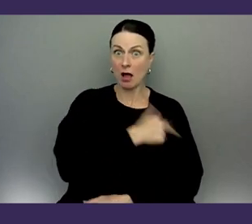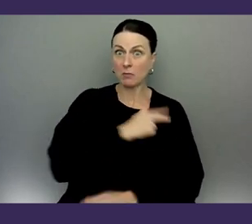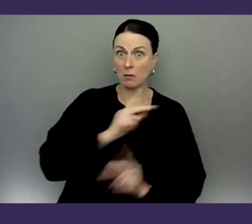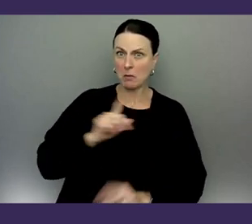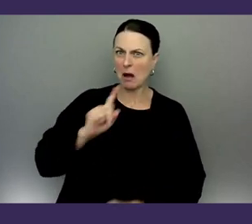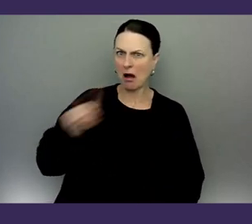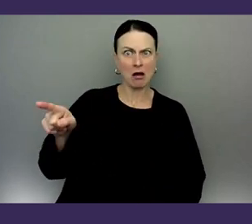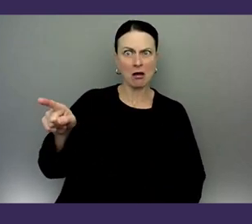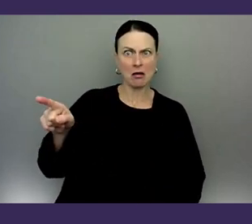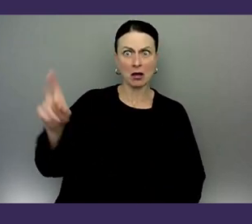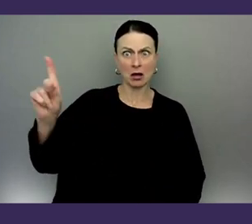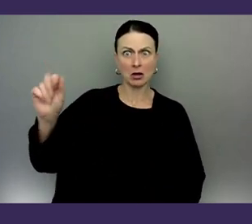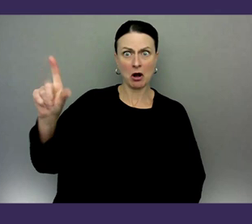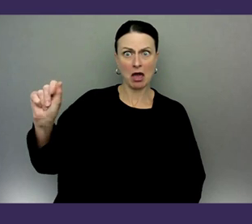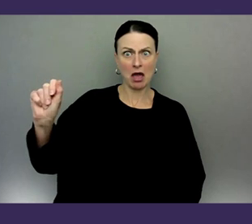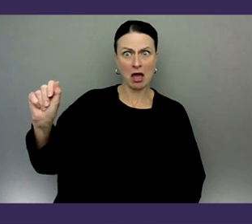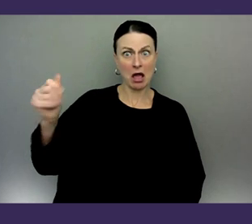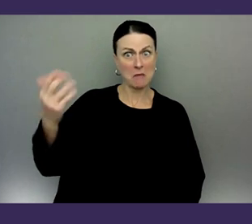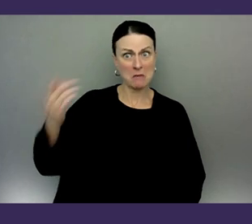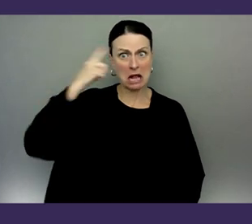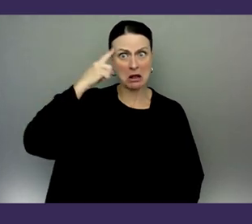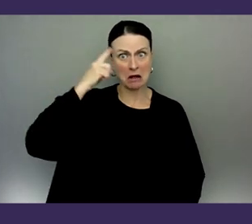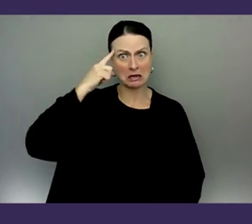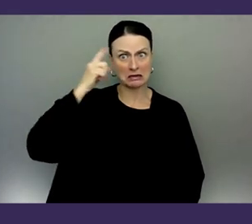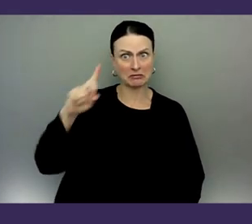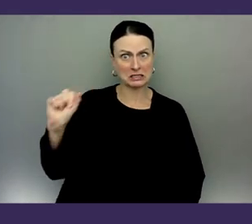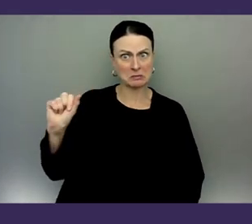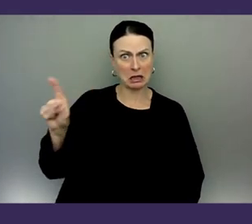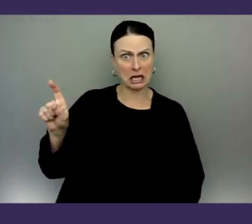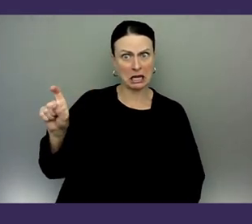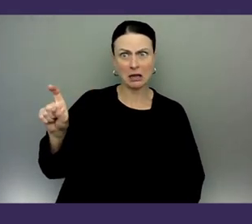had a cognitive disability, they went on to a request